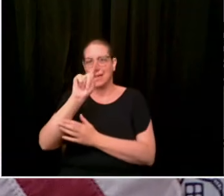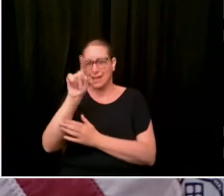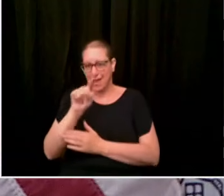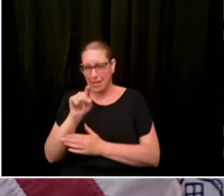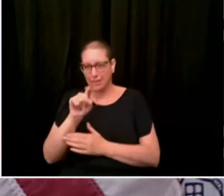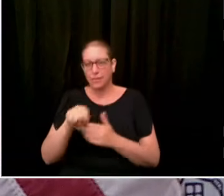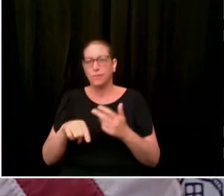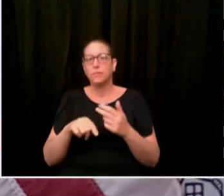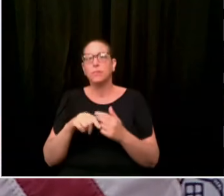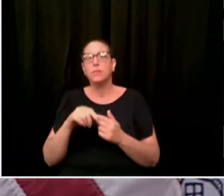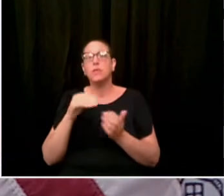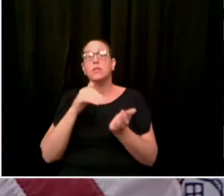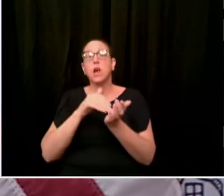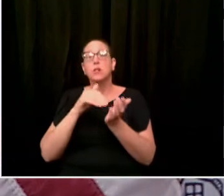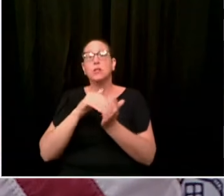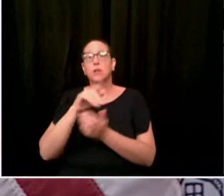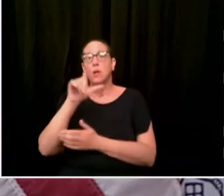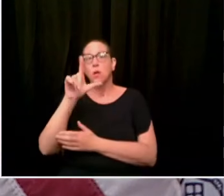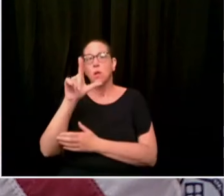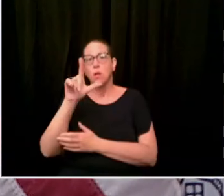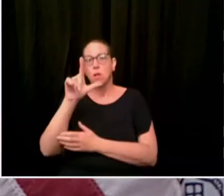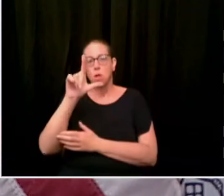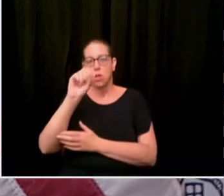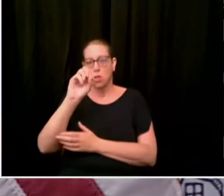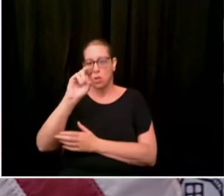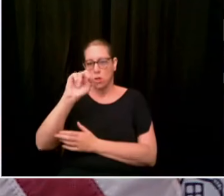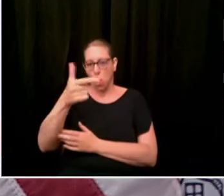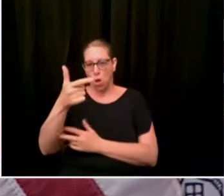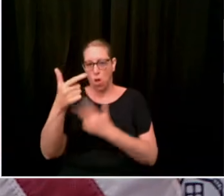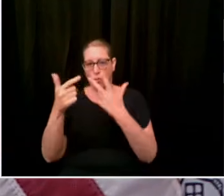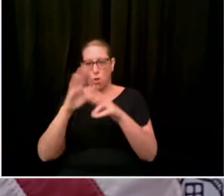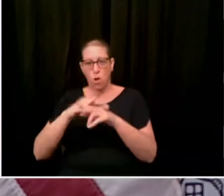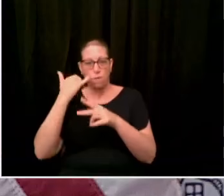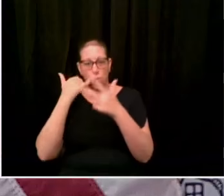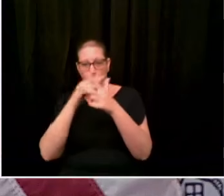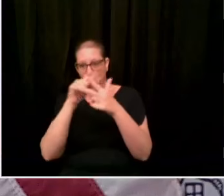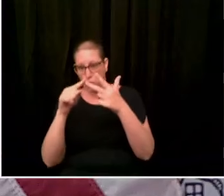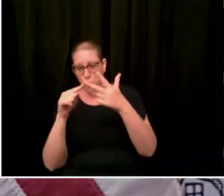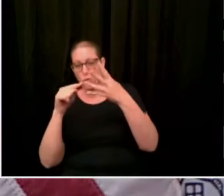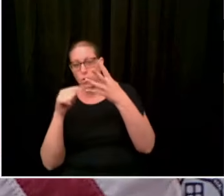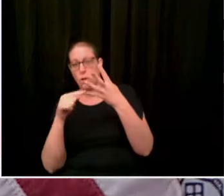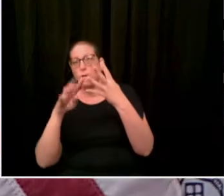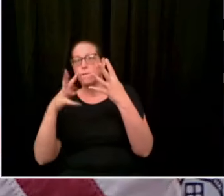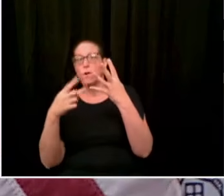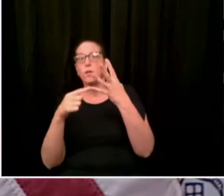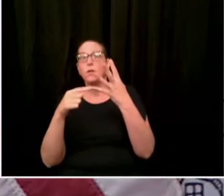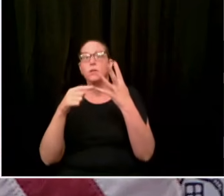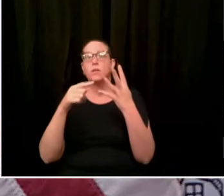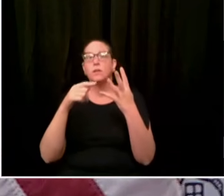OF HEALTH AND HOSPITALS DR. KATZ. EXECUTIVE